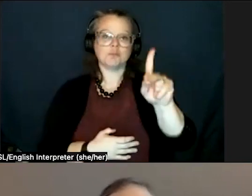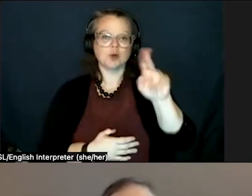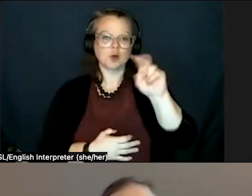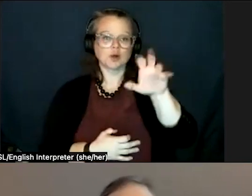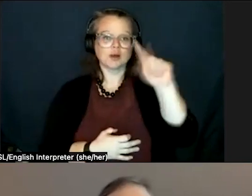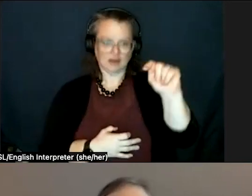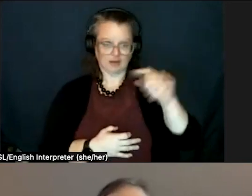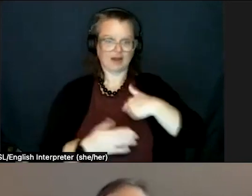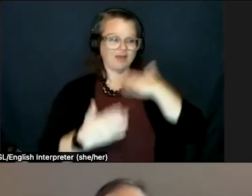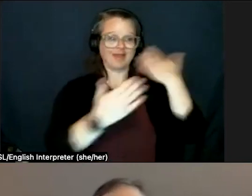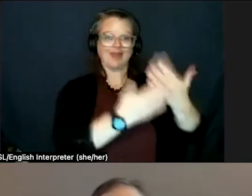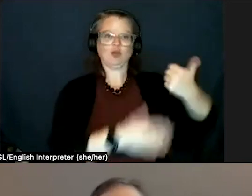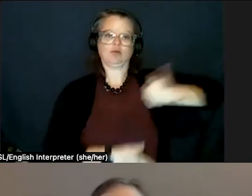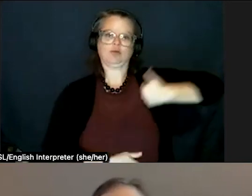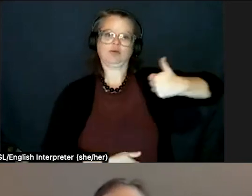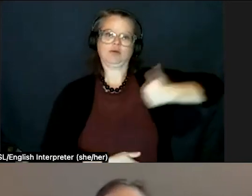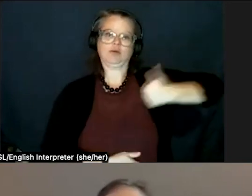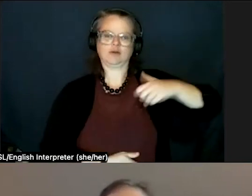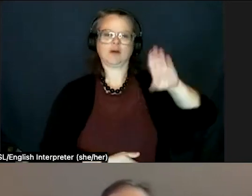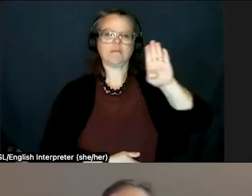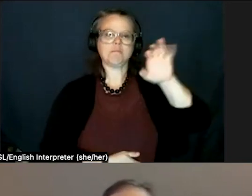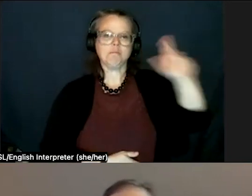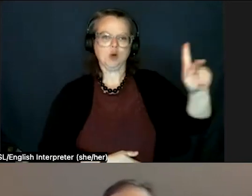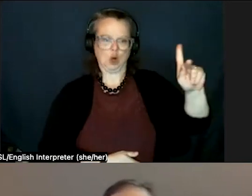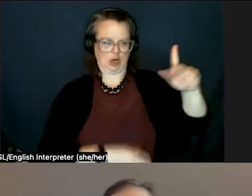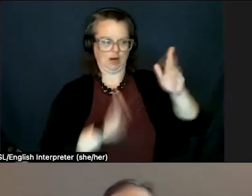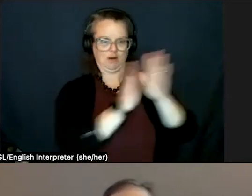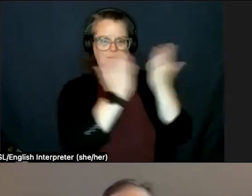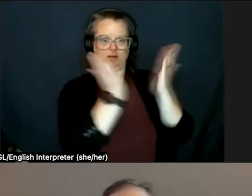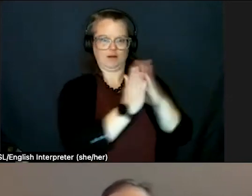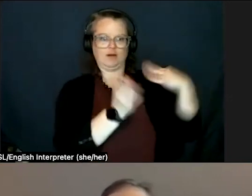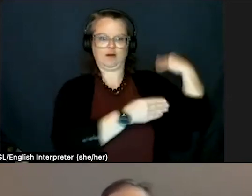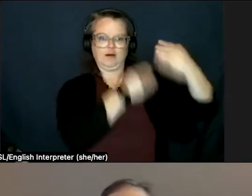the Canada Book Fund and to all of you in the audience for attending. We so appreciate all of